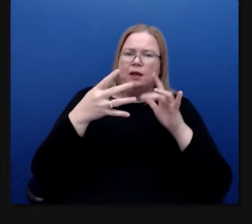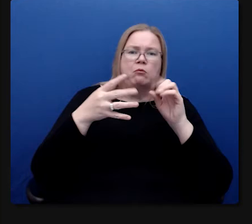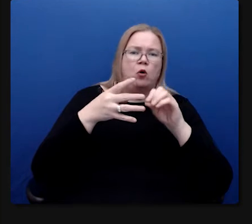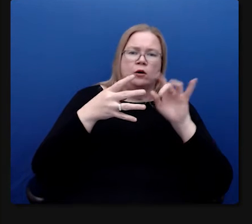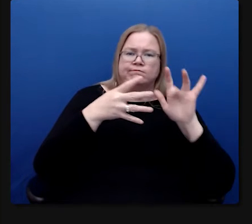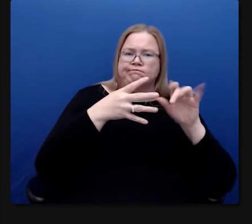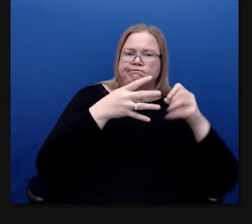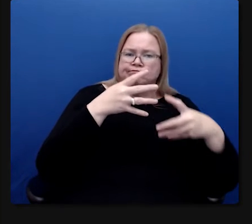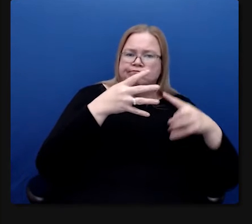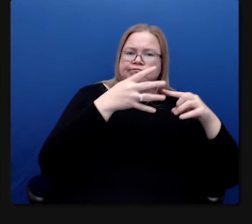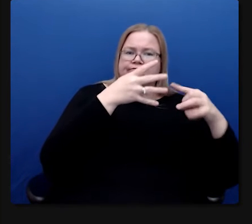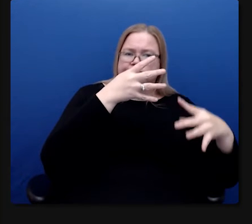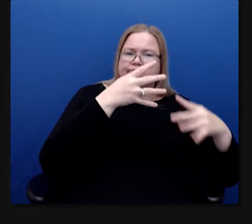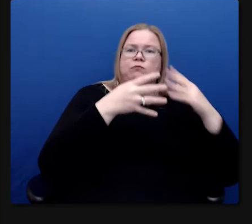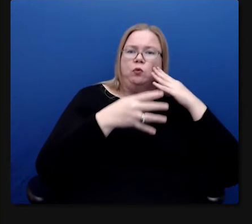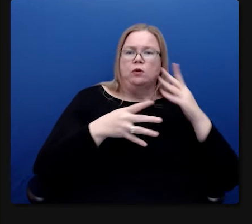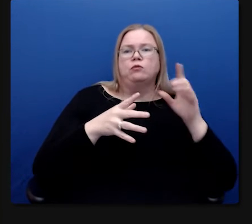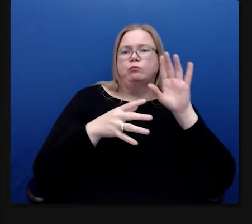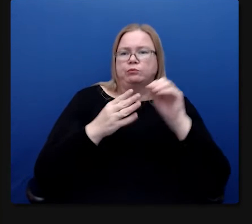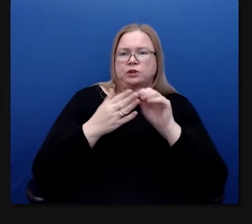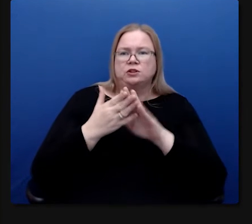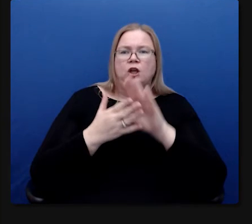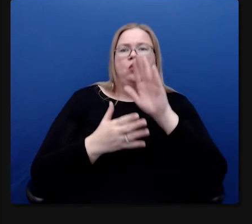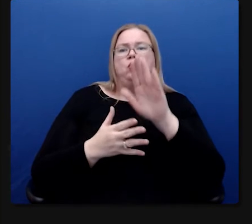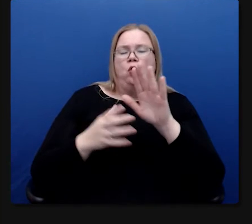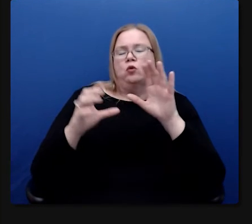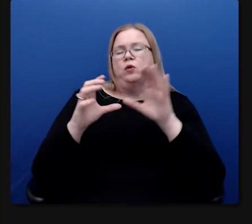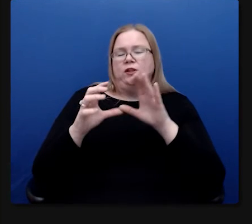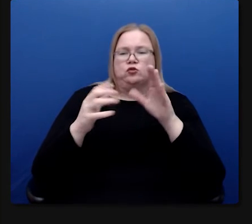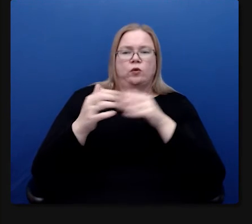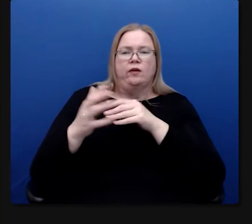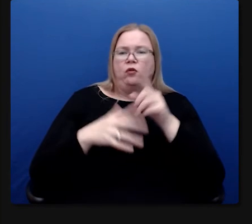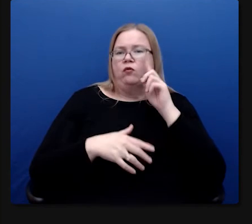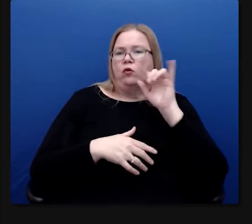to put in your configuration and credentials for those clients and software.